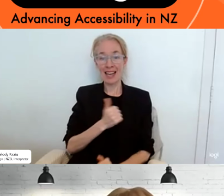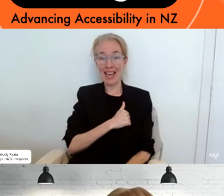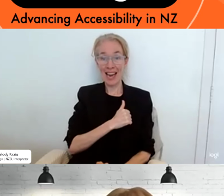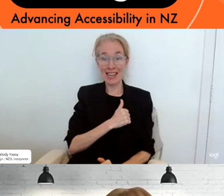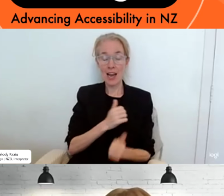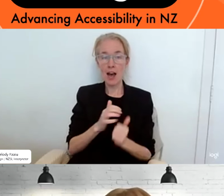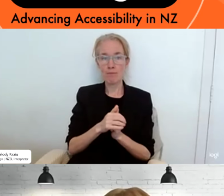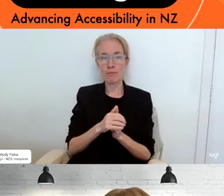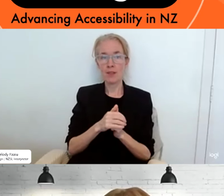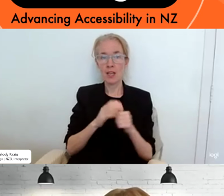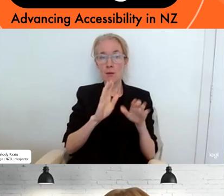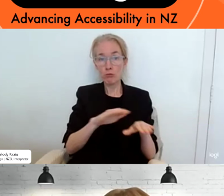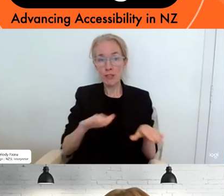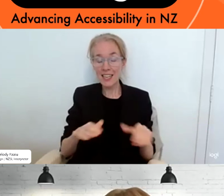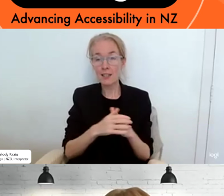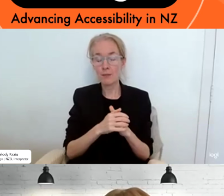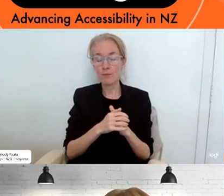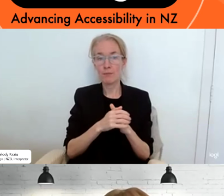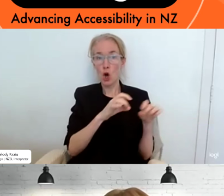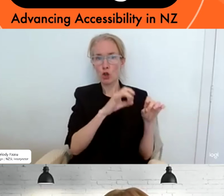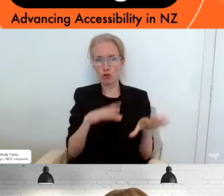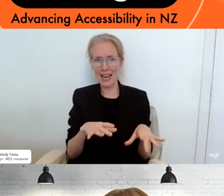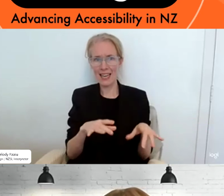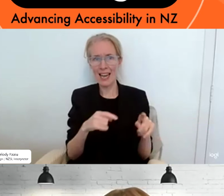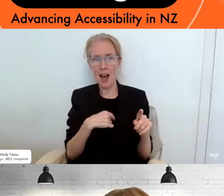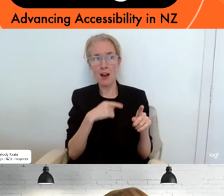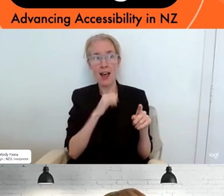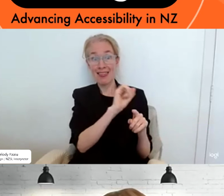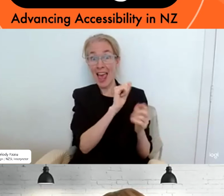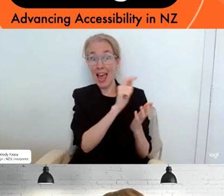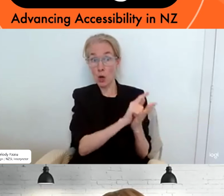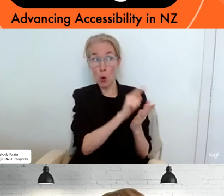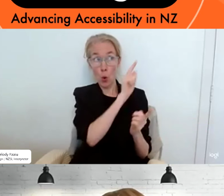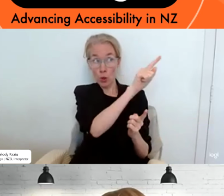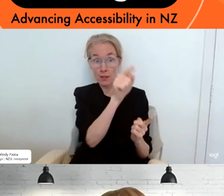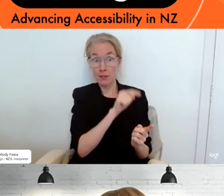actually incorporated legislation which looks at actually making